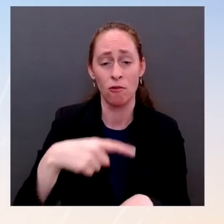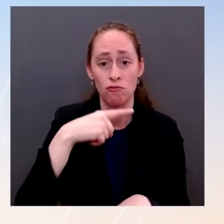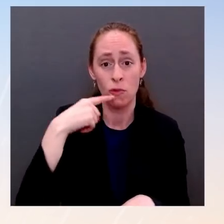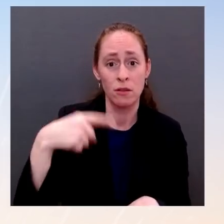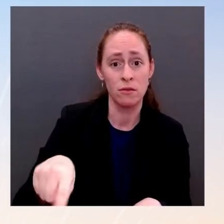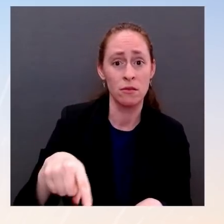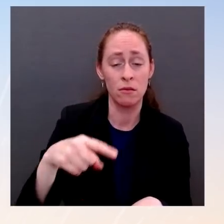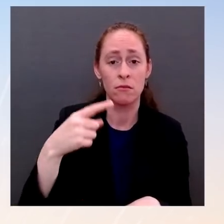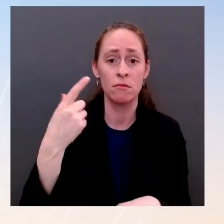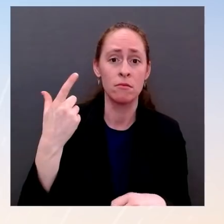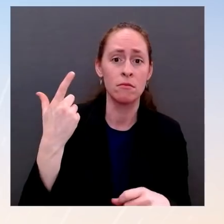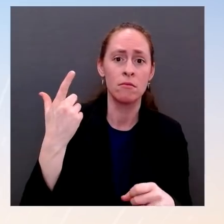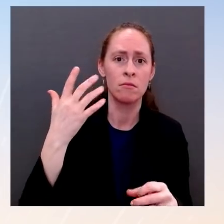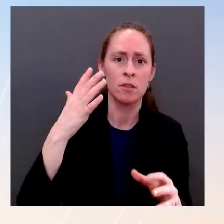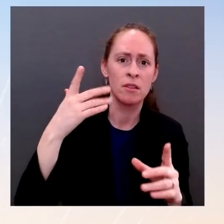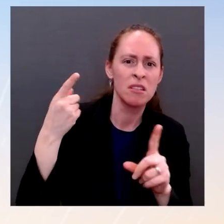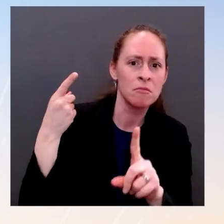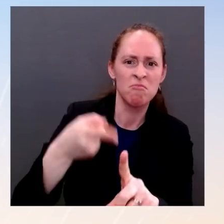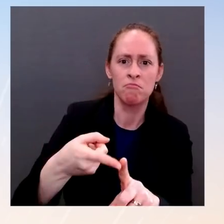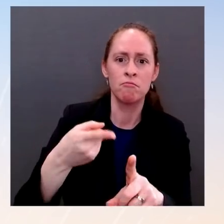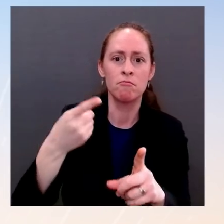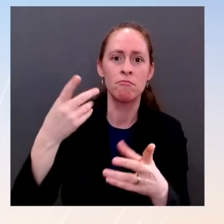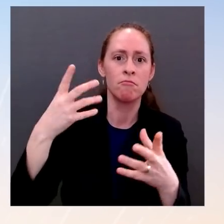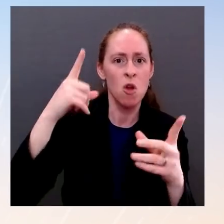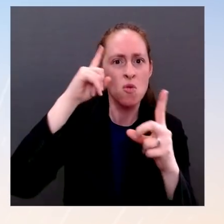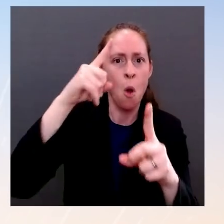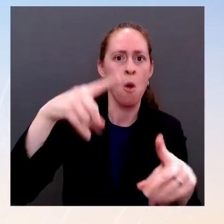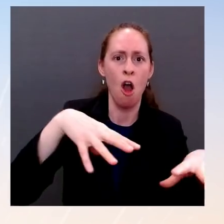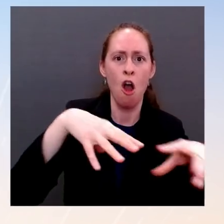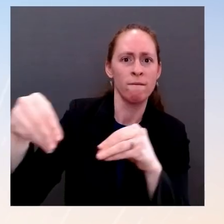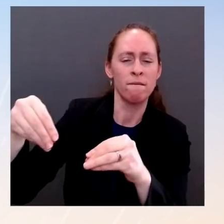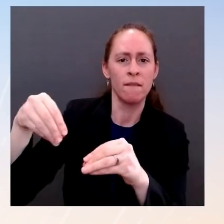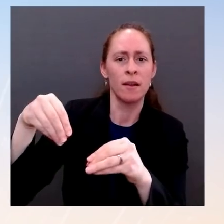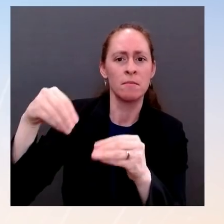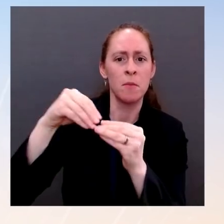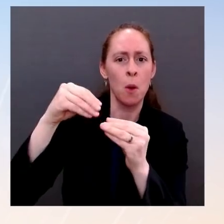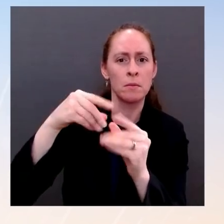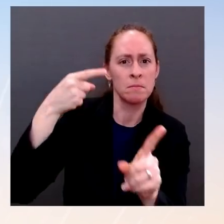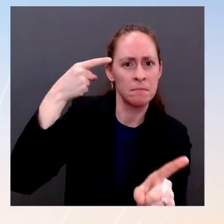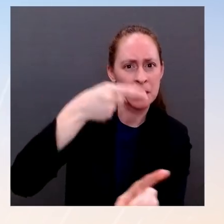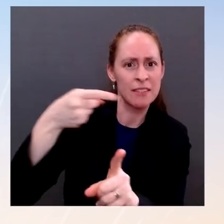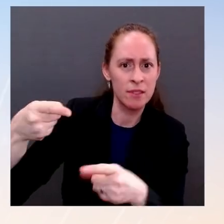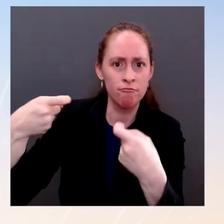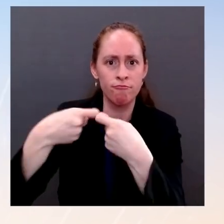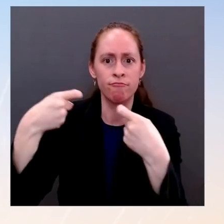Ms. Neuberger: So, Russia has used offensive cyber activity to coerce